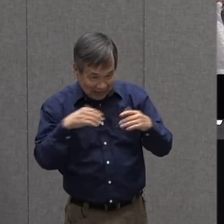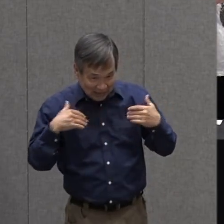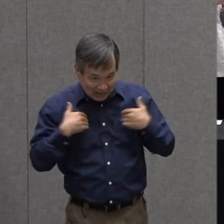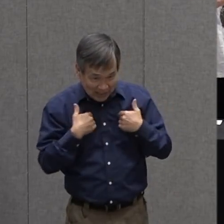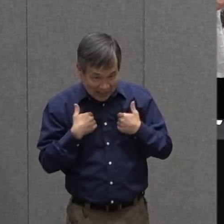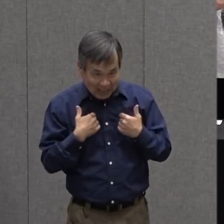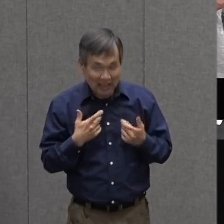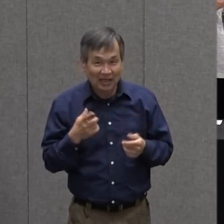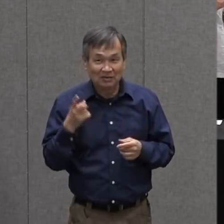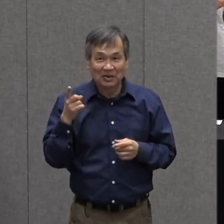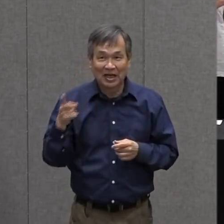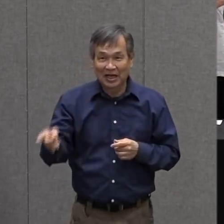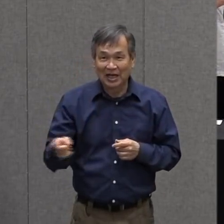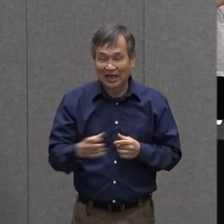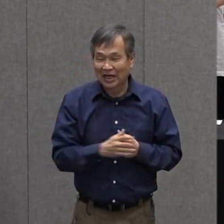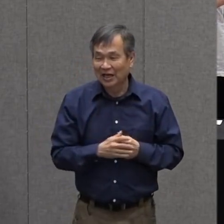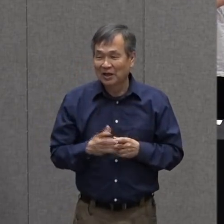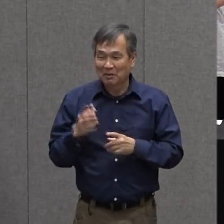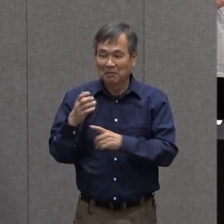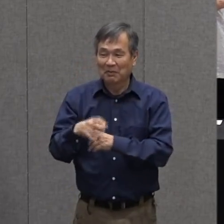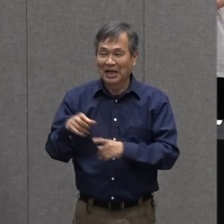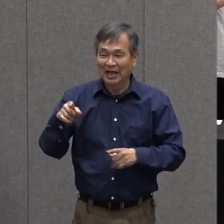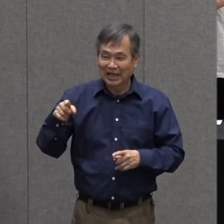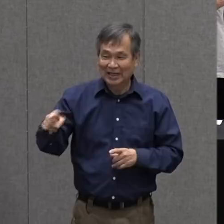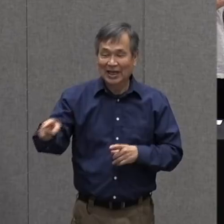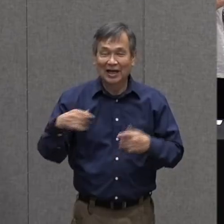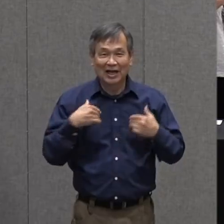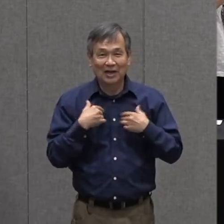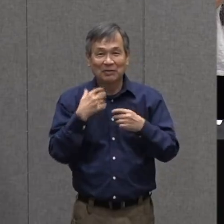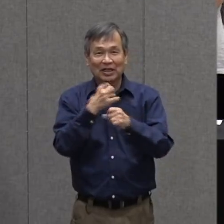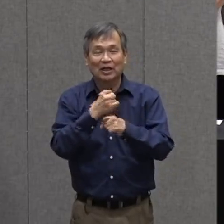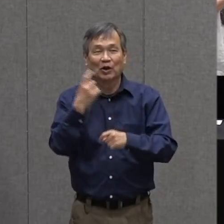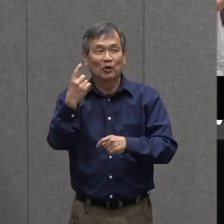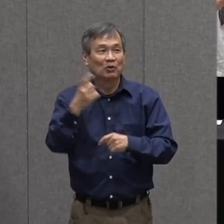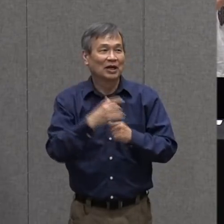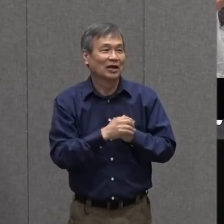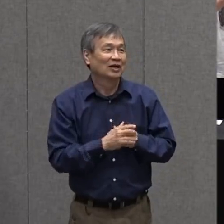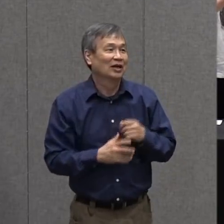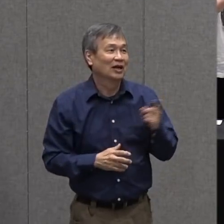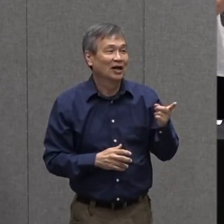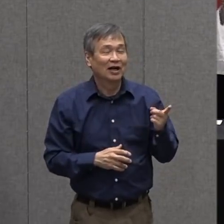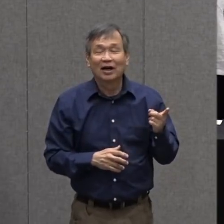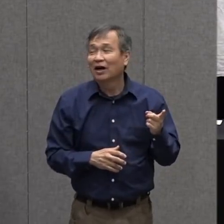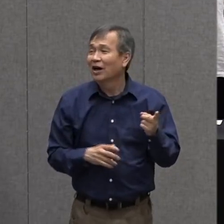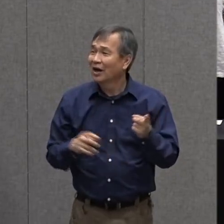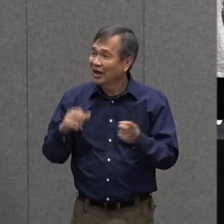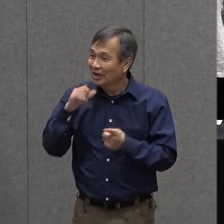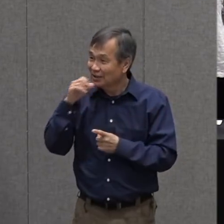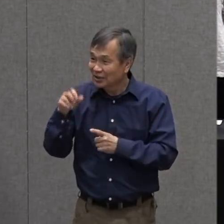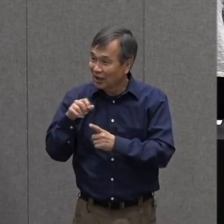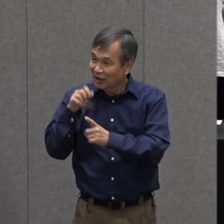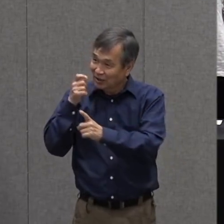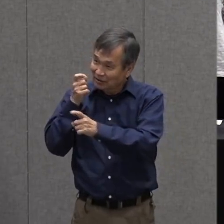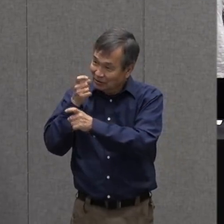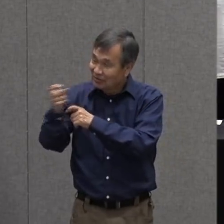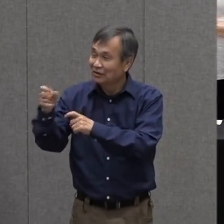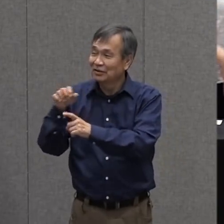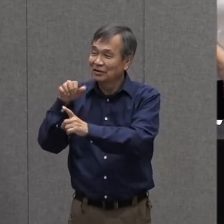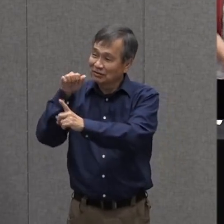just like me get a one. I didn't make you get a one. That's (mumbles) - I don't know how you were staring at it.